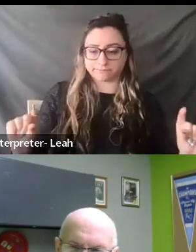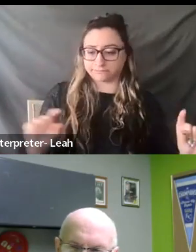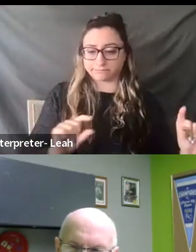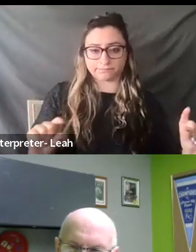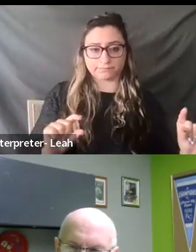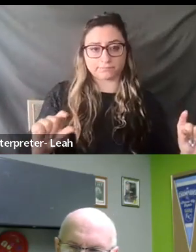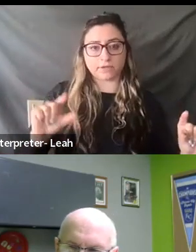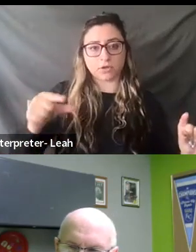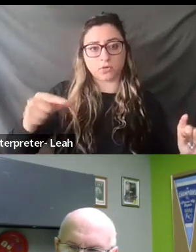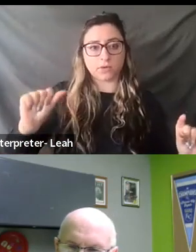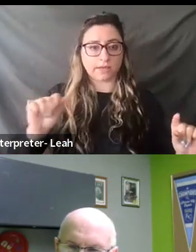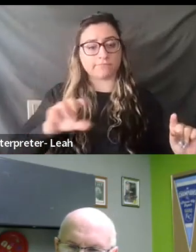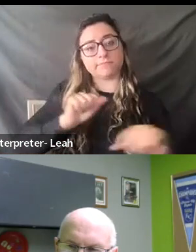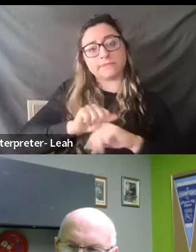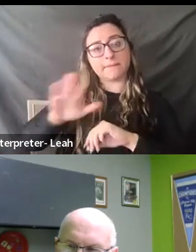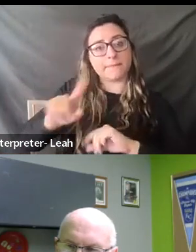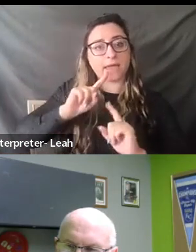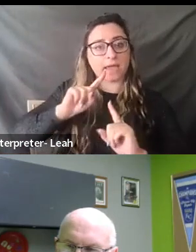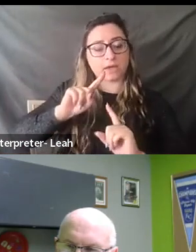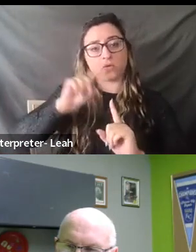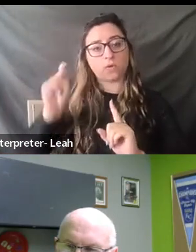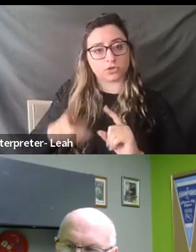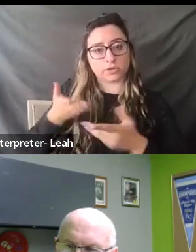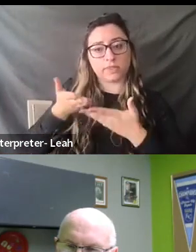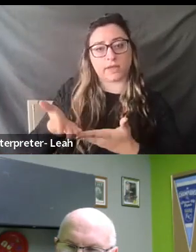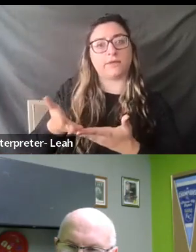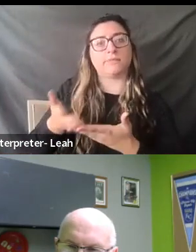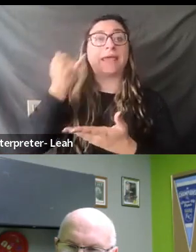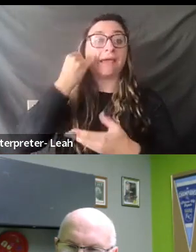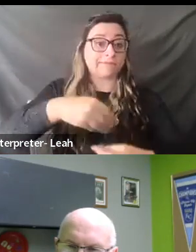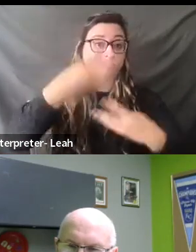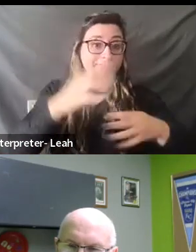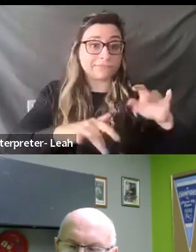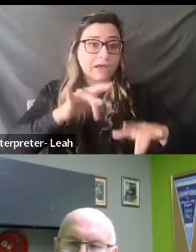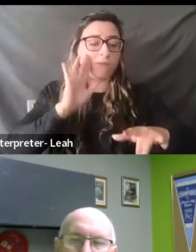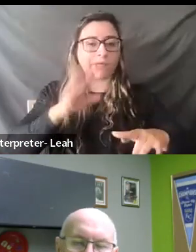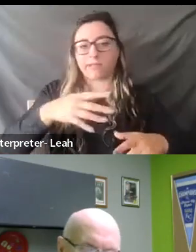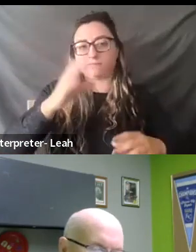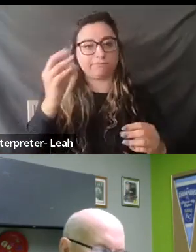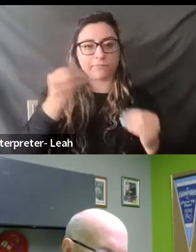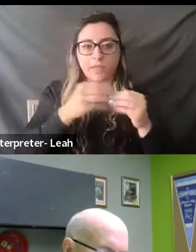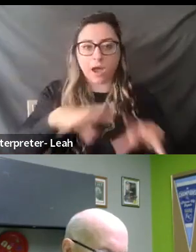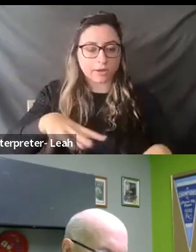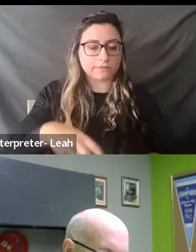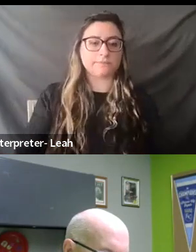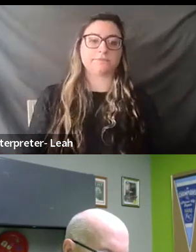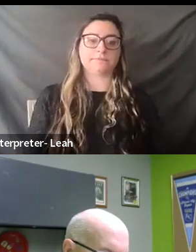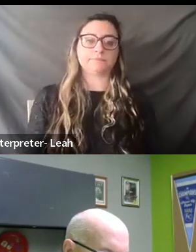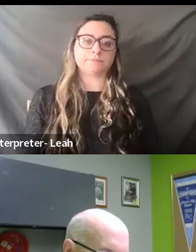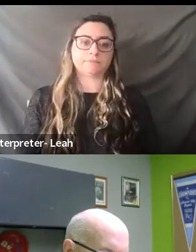So please don't hesitate to put them in the question and answer section.